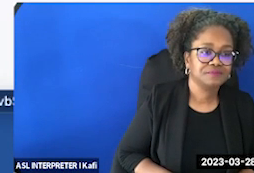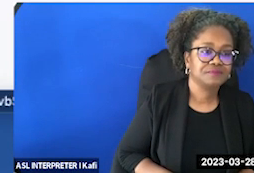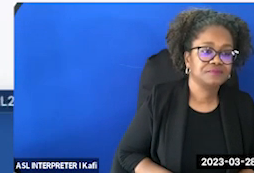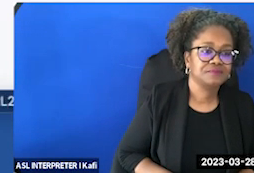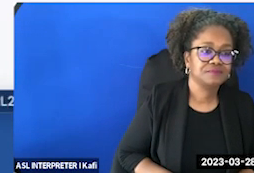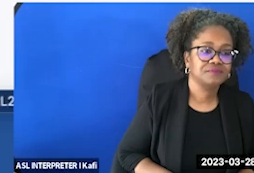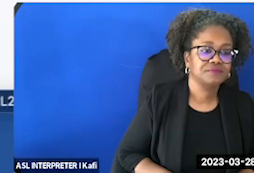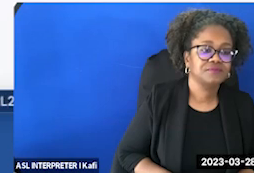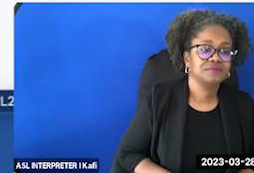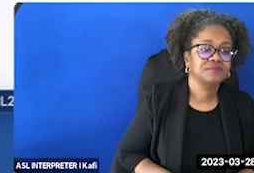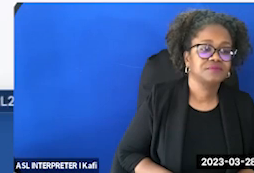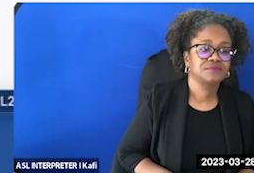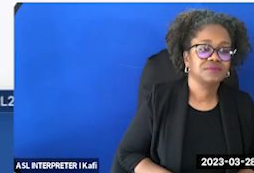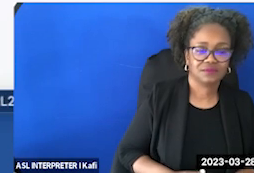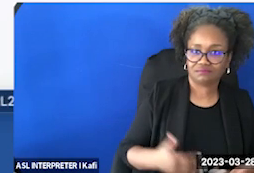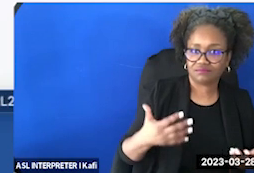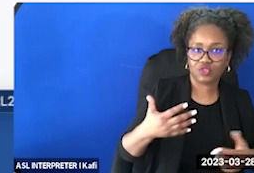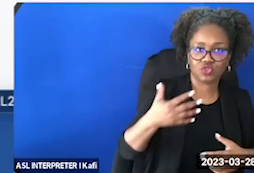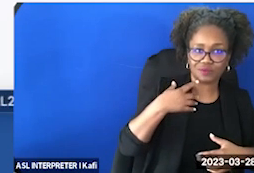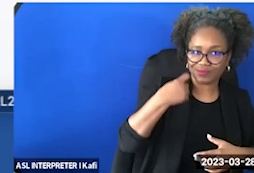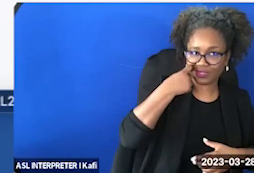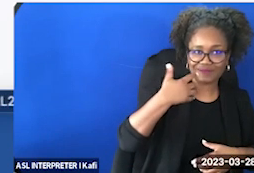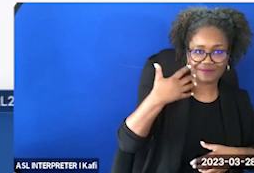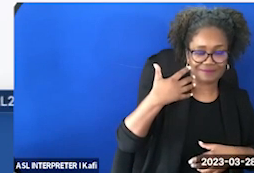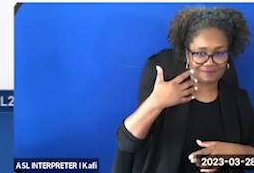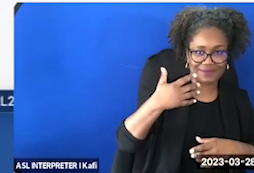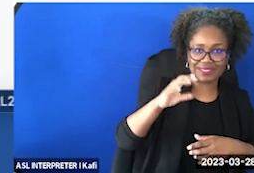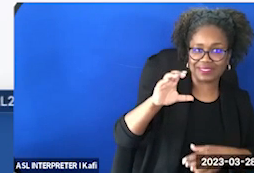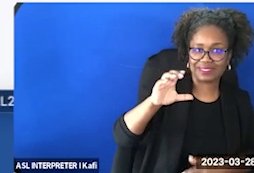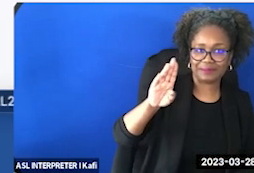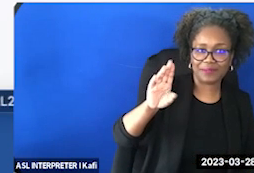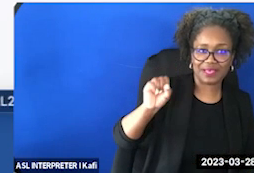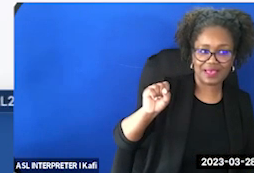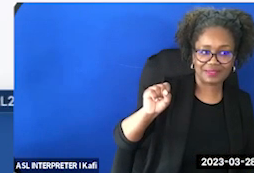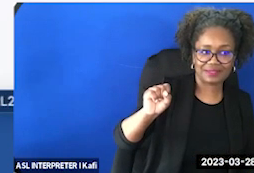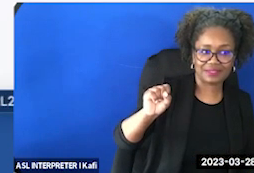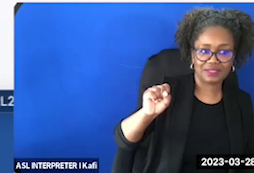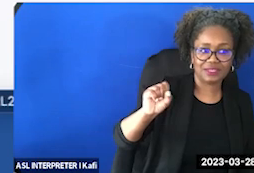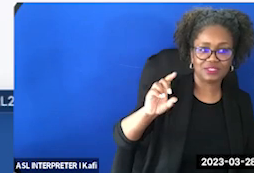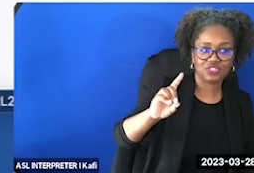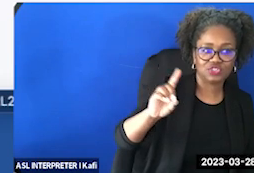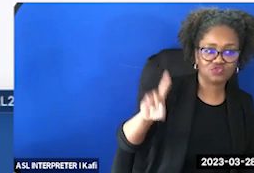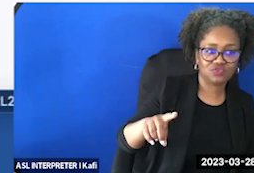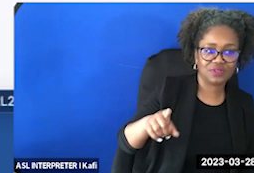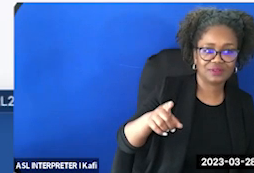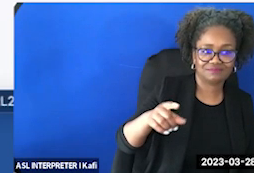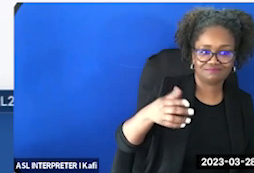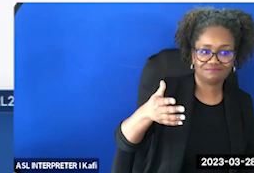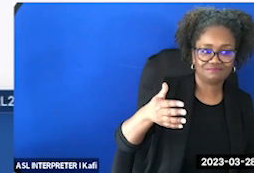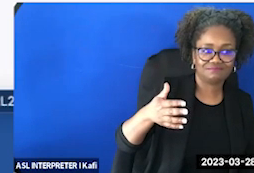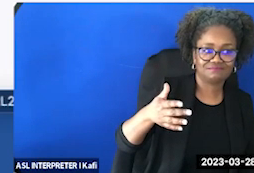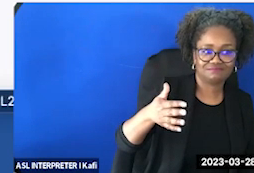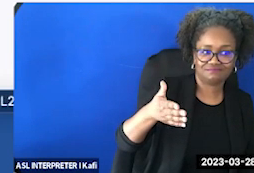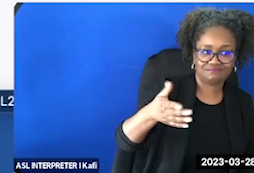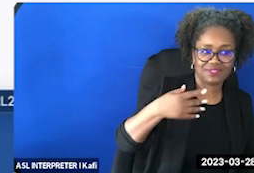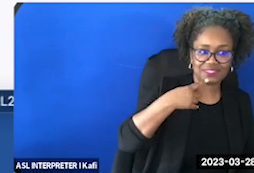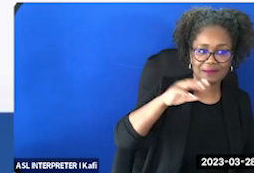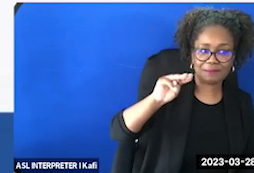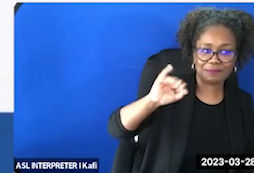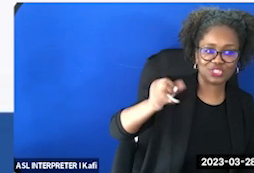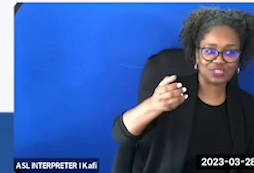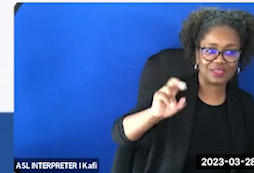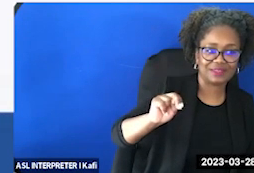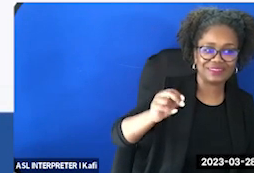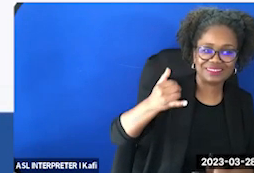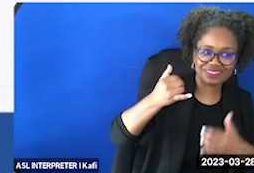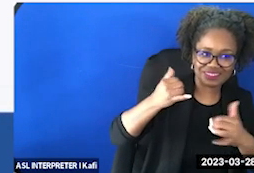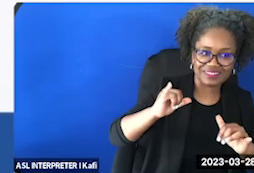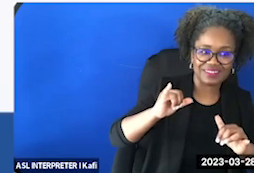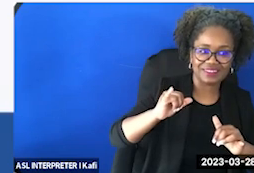Debbie Stine, Science & Technology Policy Academy: right here. So look Cbs Detroit, Michigan still doing with fallout from flint crisis 9 years later, boy, it's been 9 years. Well plus new water worries.